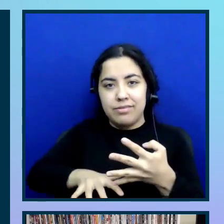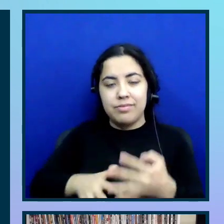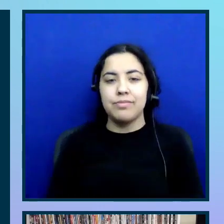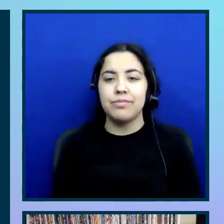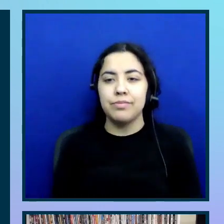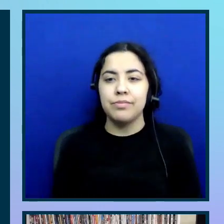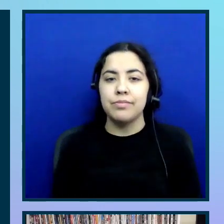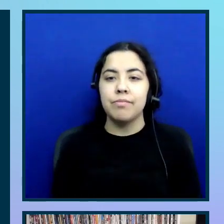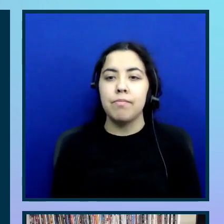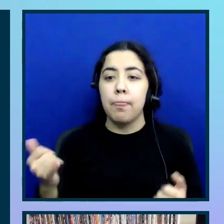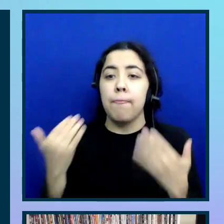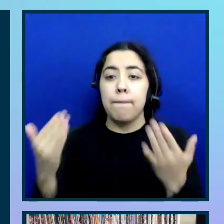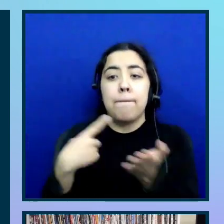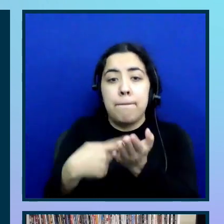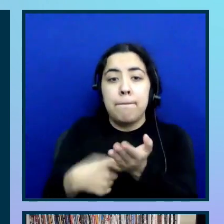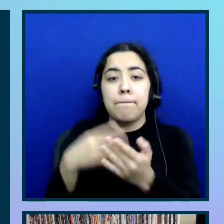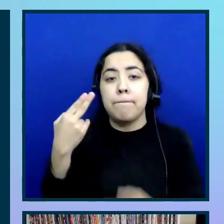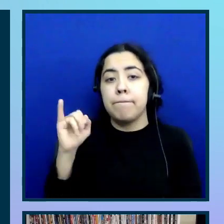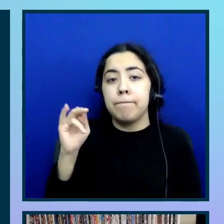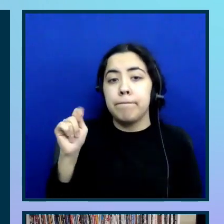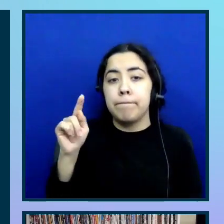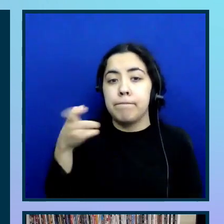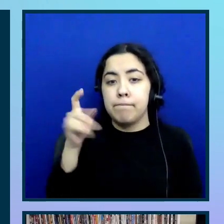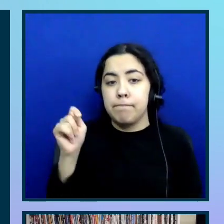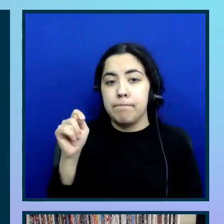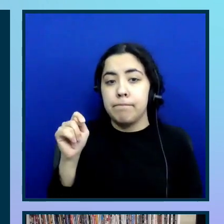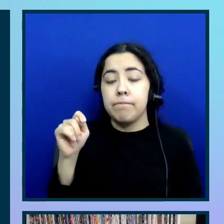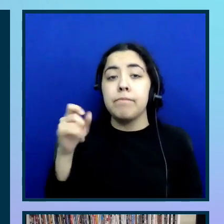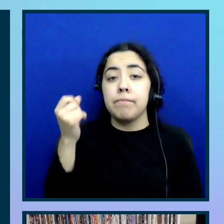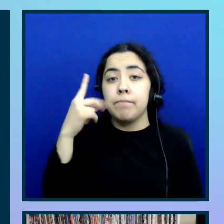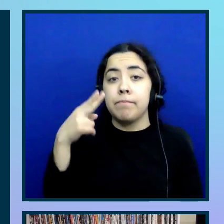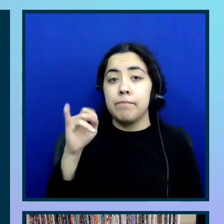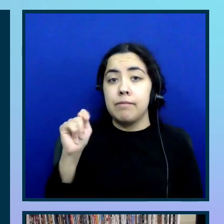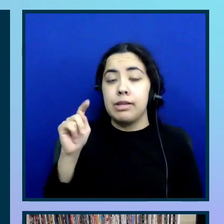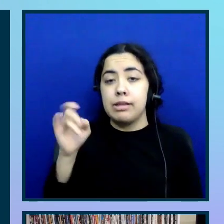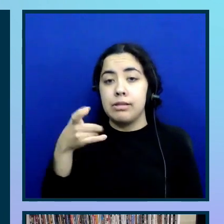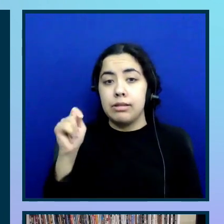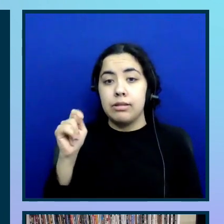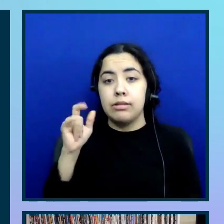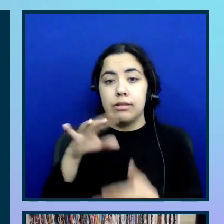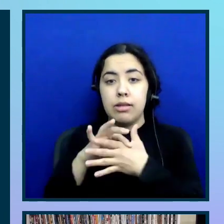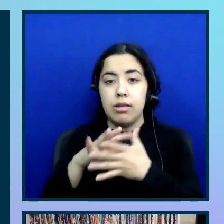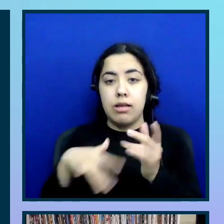So let's discuss hint text. So hint text in the context that where I'll be using it